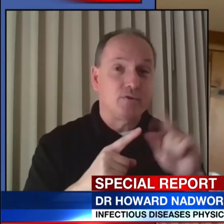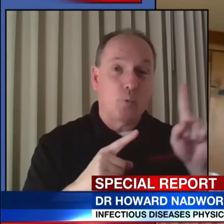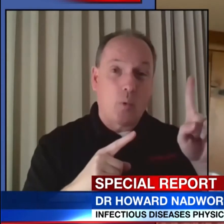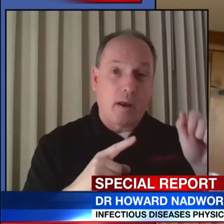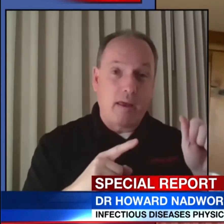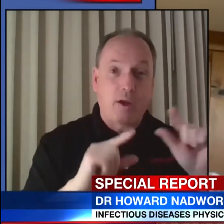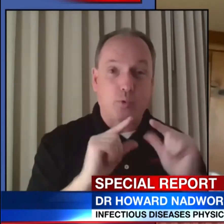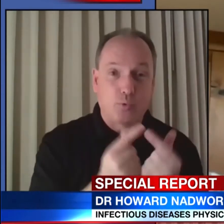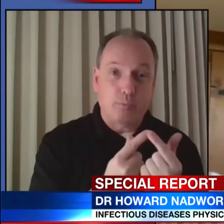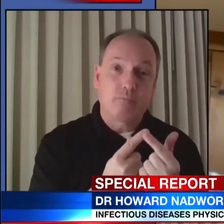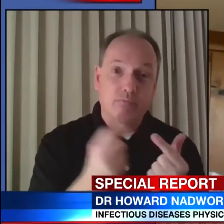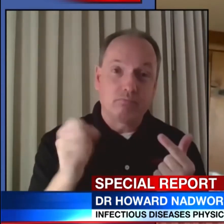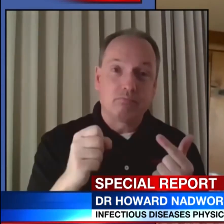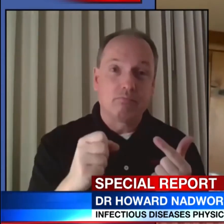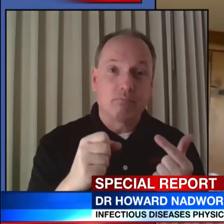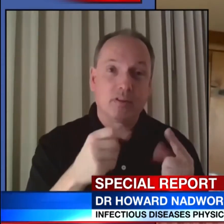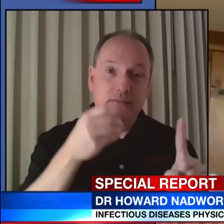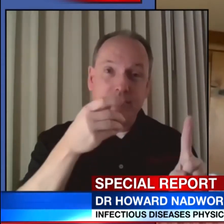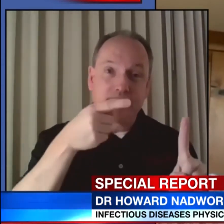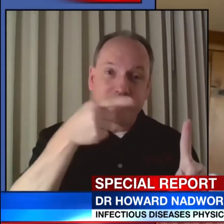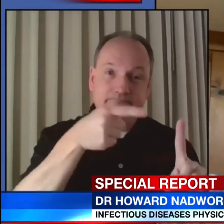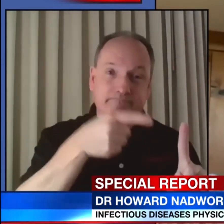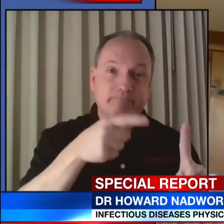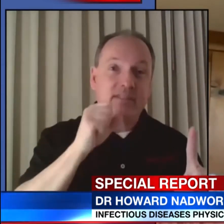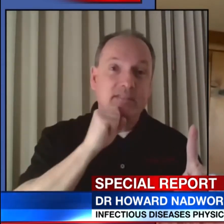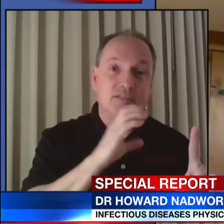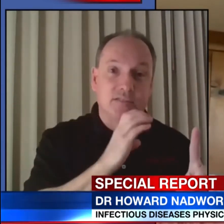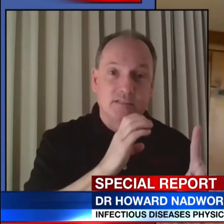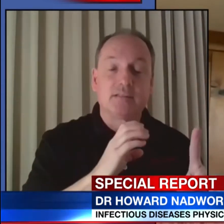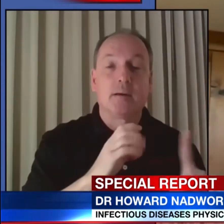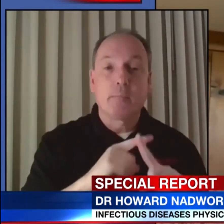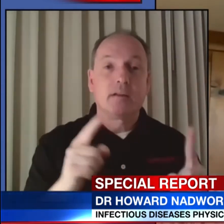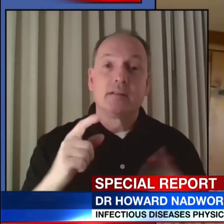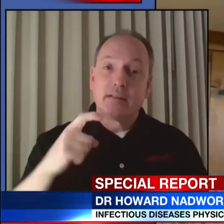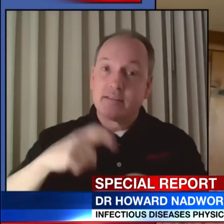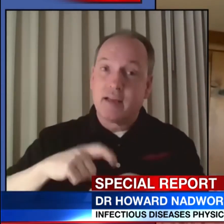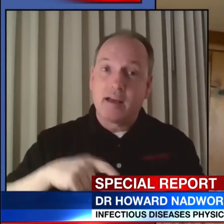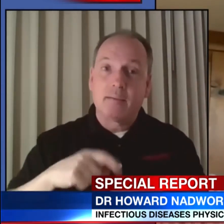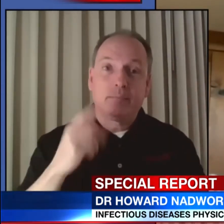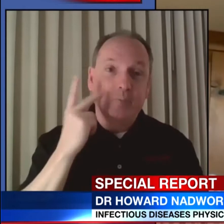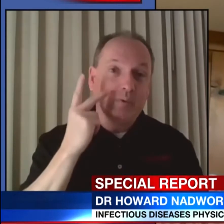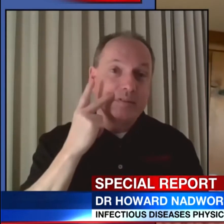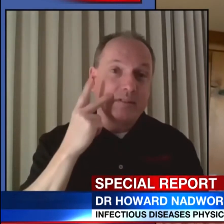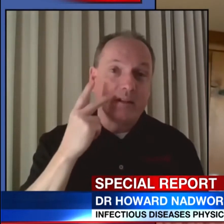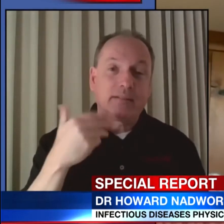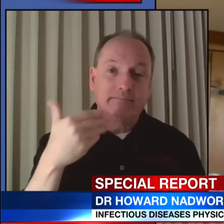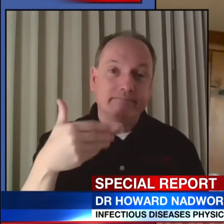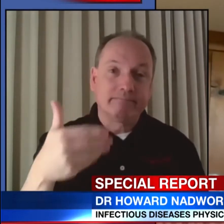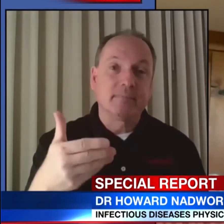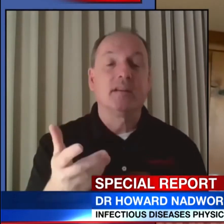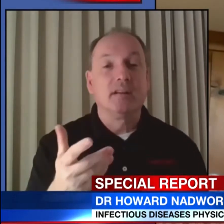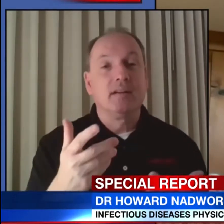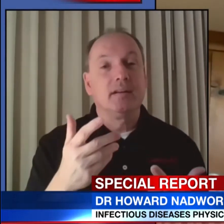TRUE. THAT'S THE PRIMARY PURPOSE OF THIS FIRST ROUND OF VACCINATION.